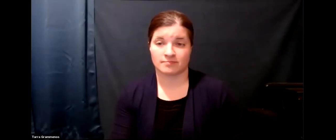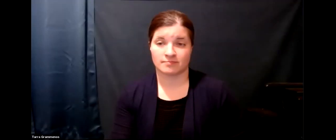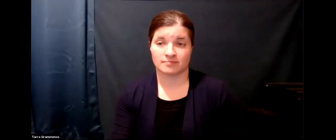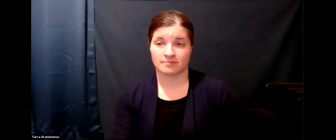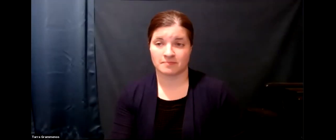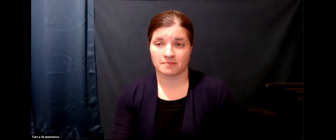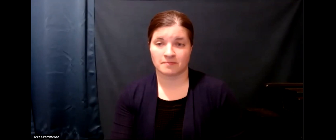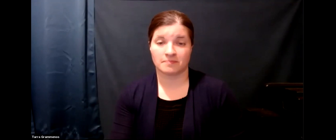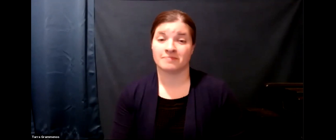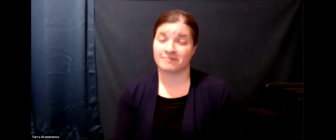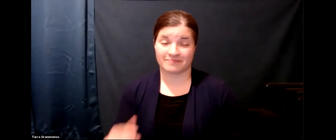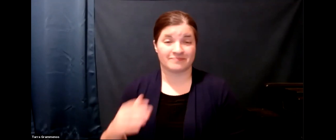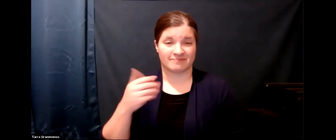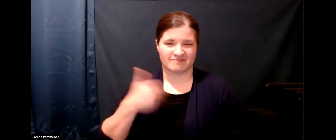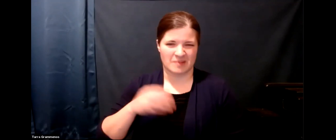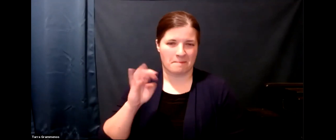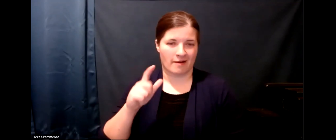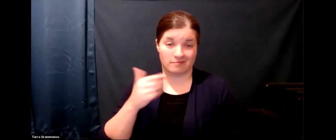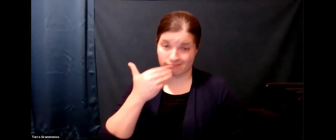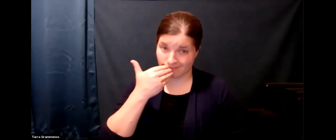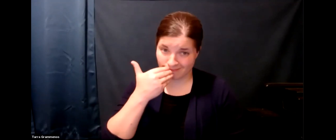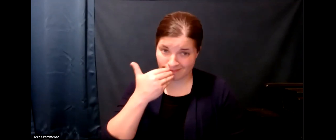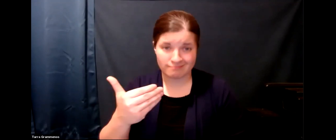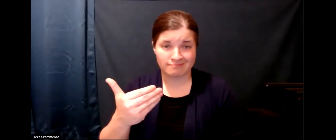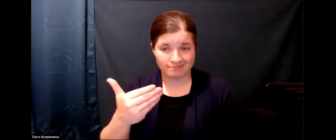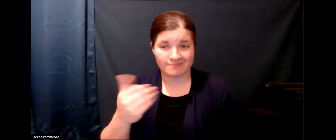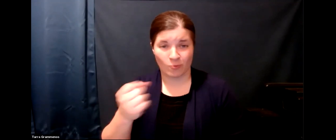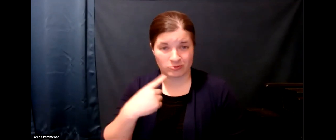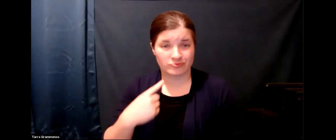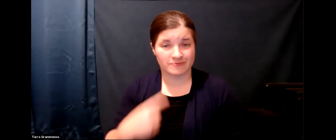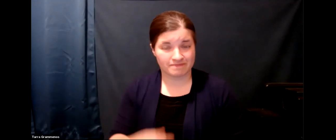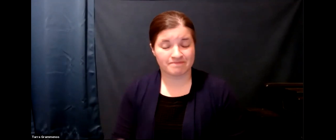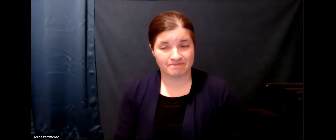This is Michael Wall.